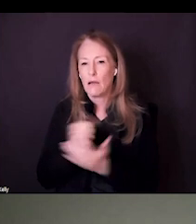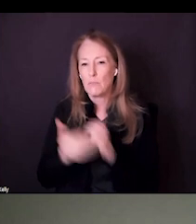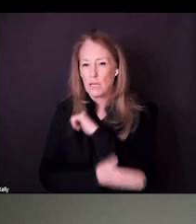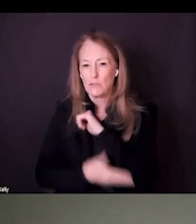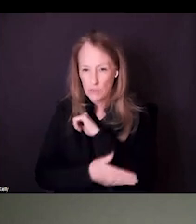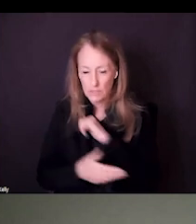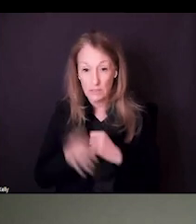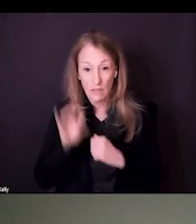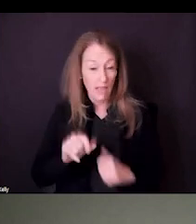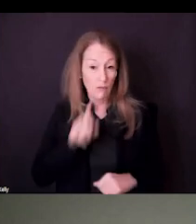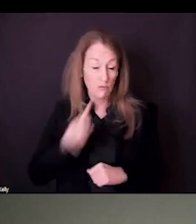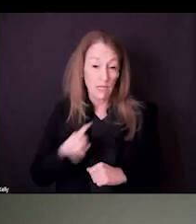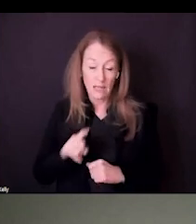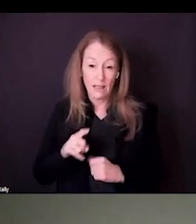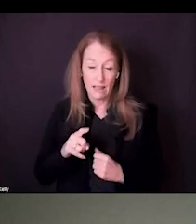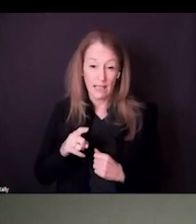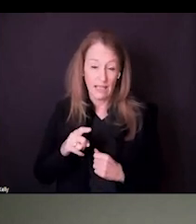TWO DISCUSSION AREAS.